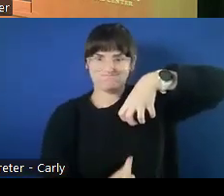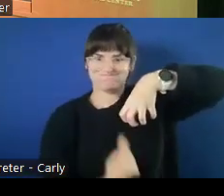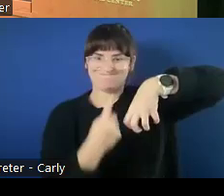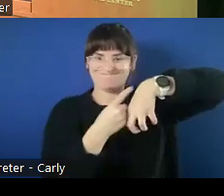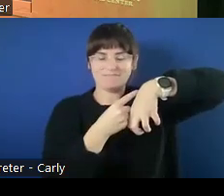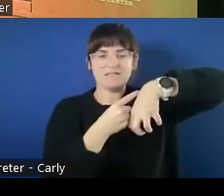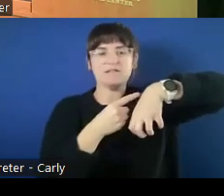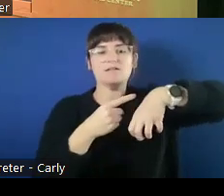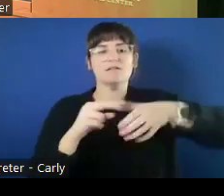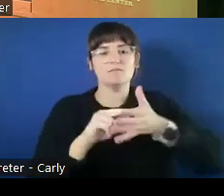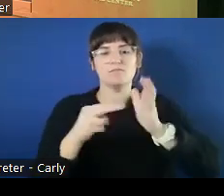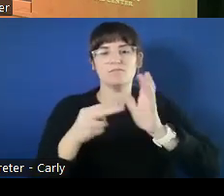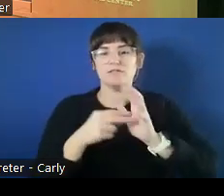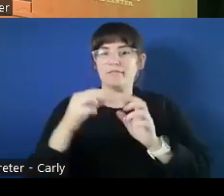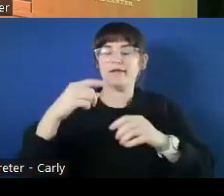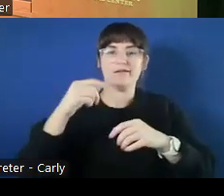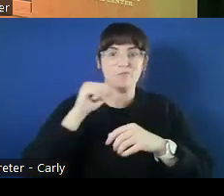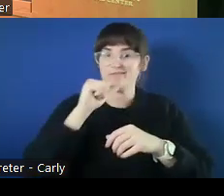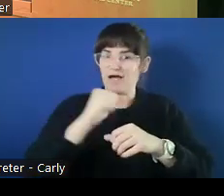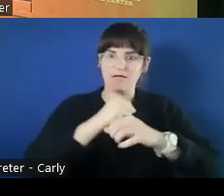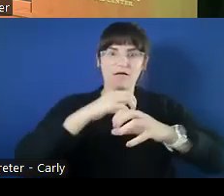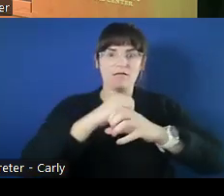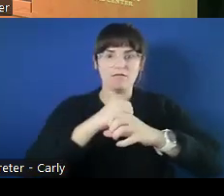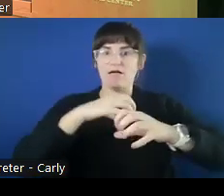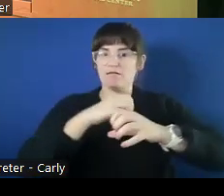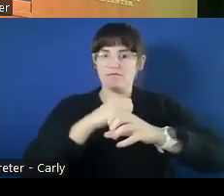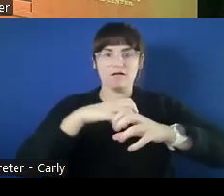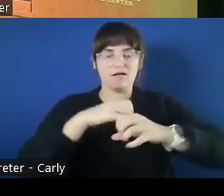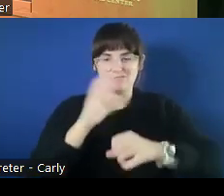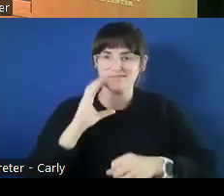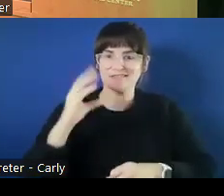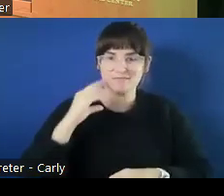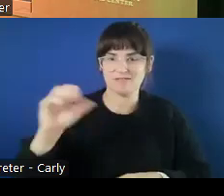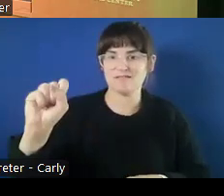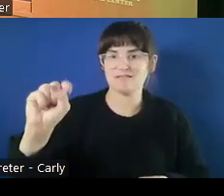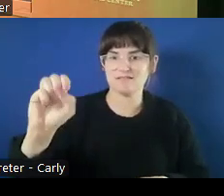vasoddilate during periods of areas of stenosis uh which can end up being kind of particularly